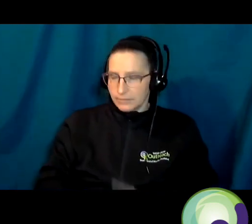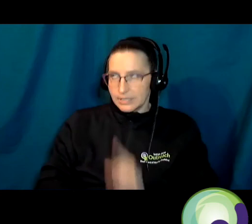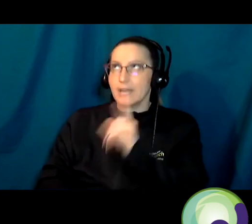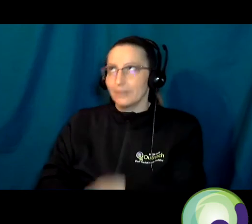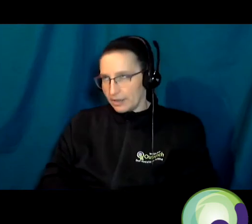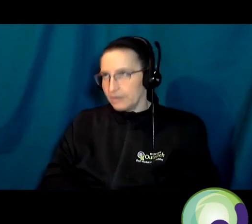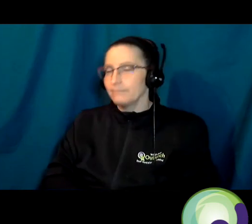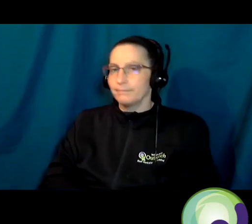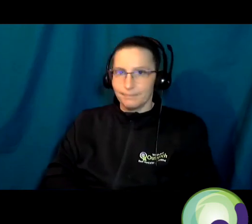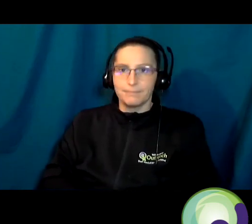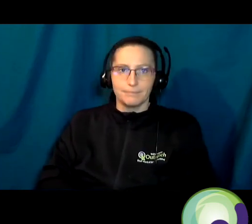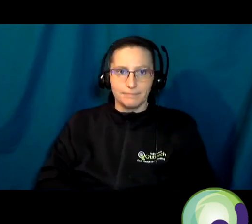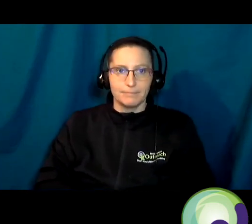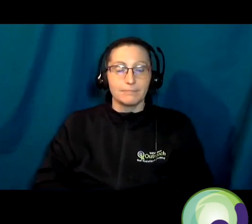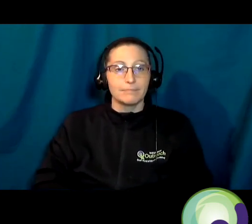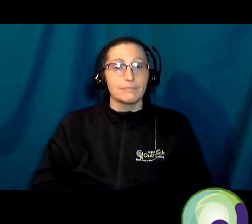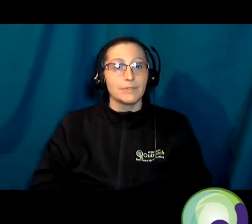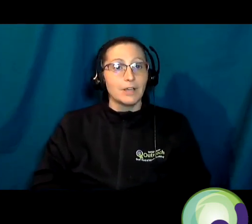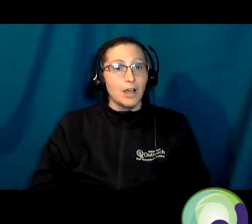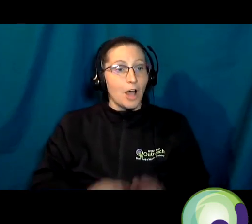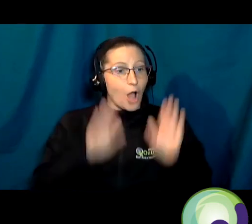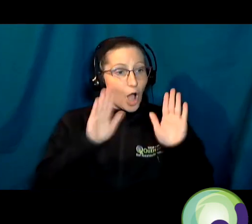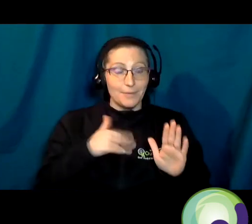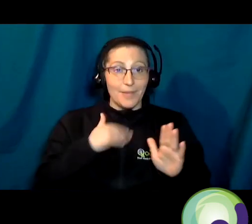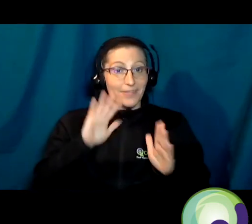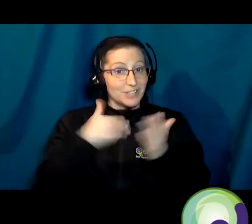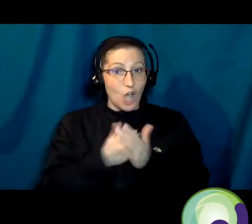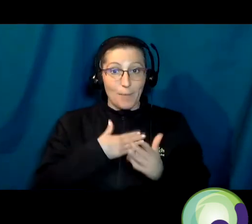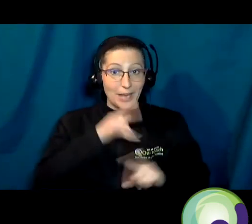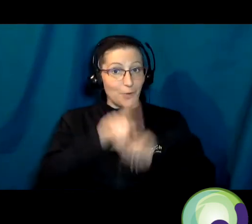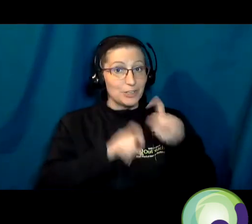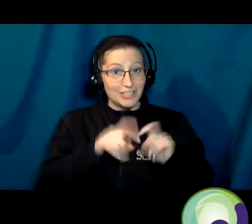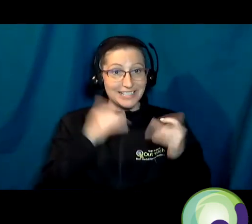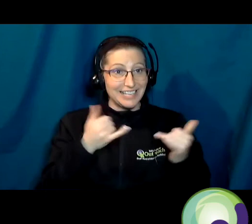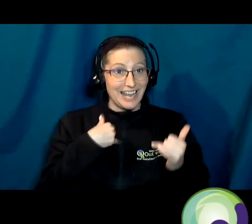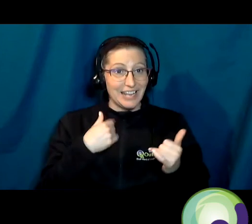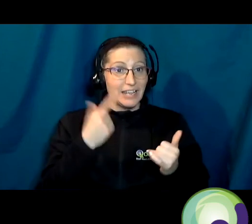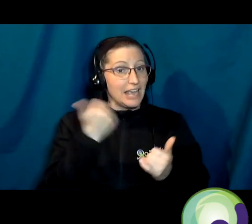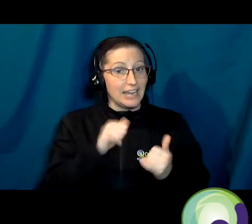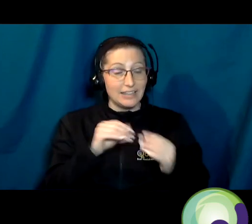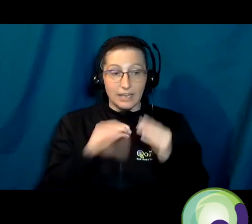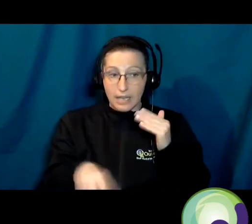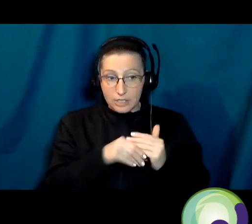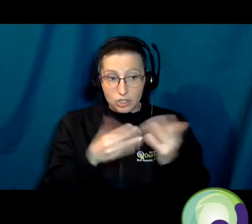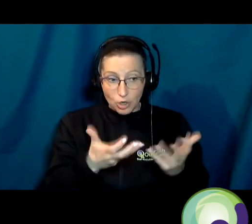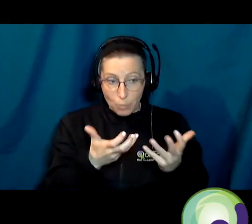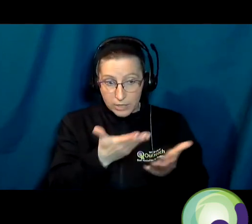Heidi: Awesome. Well, that's all the questions I'm going to ask for today. I don't know if you have anything additional that you'd like to add? Or...